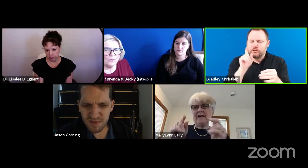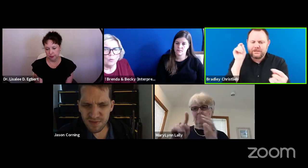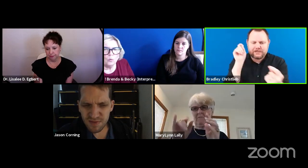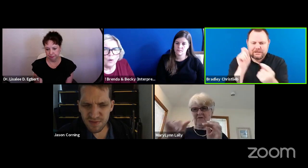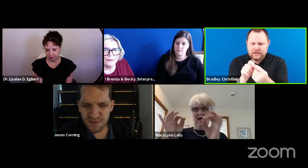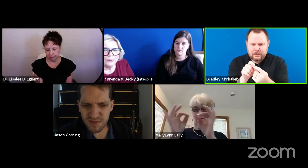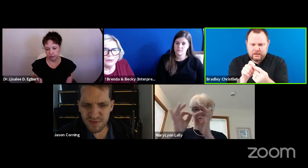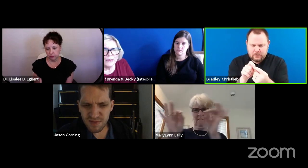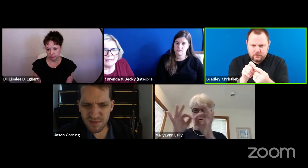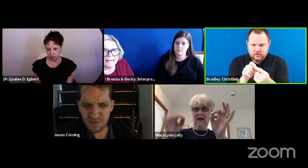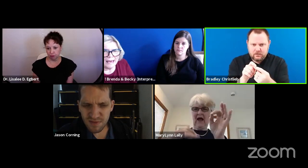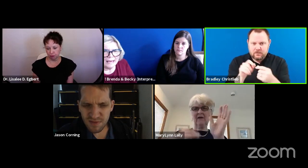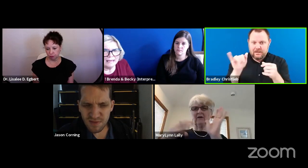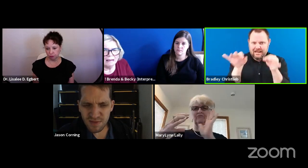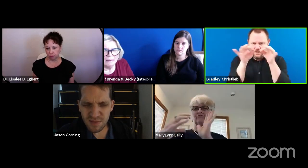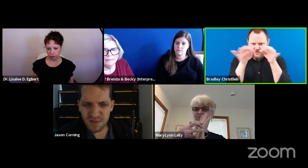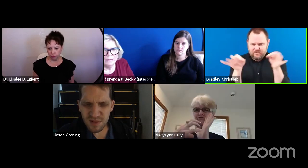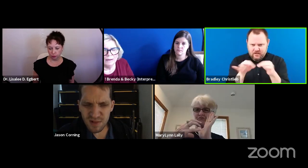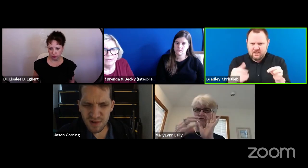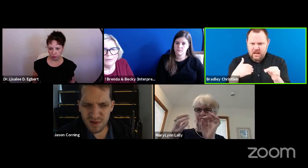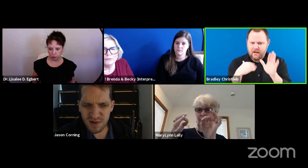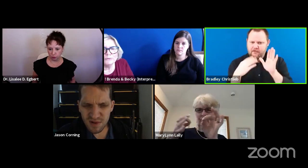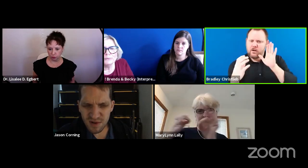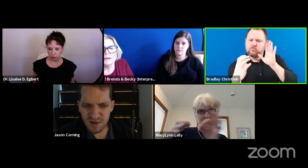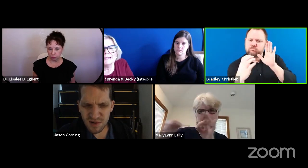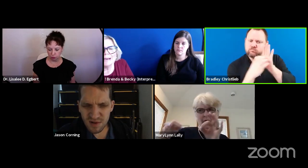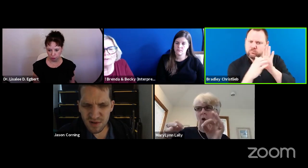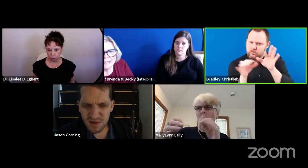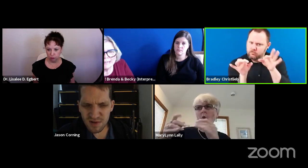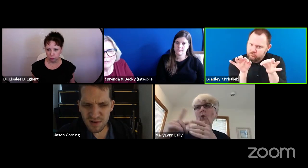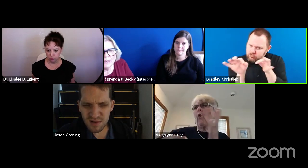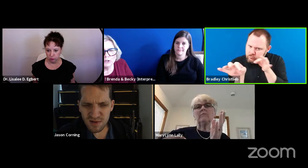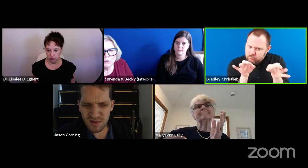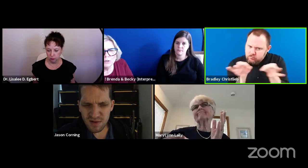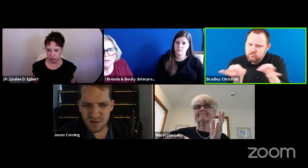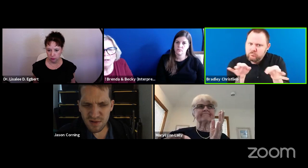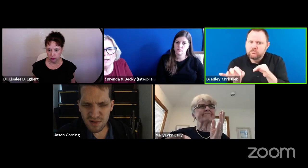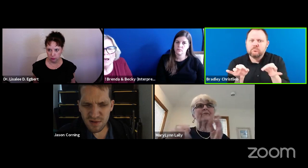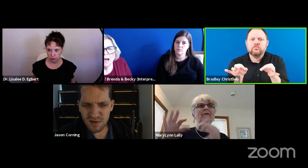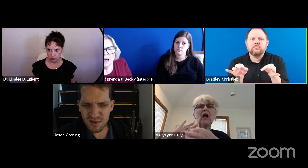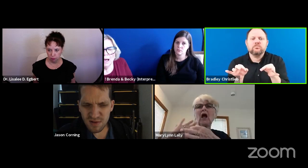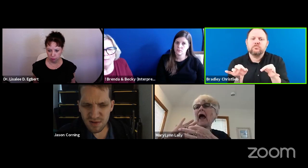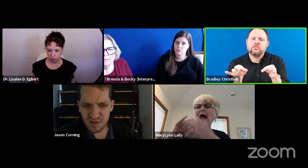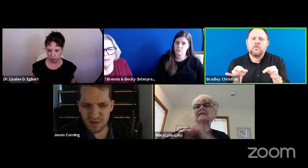Exactly what they say, the exact phrasing, I'm not sure.